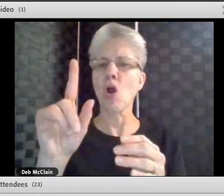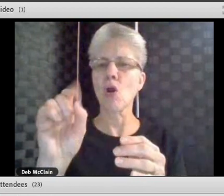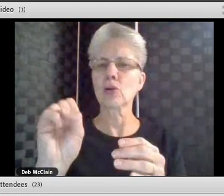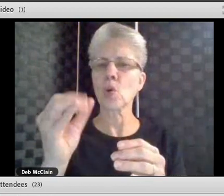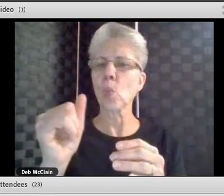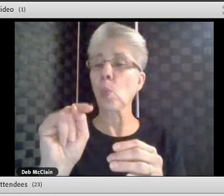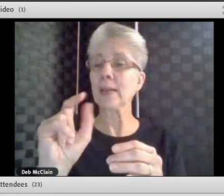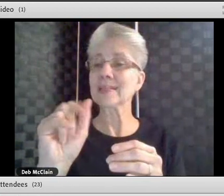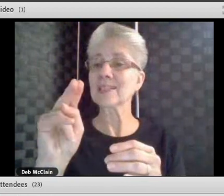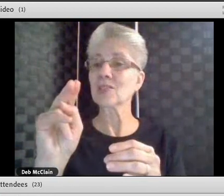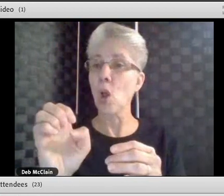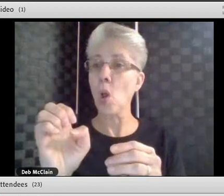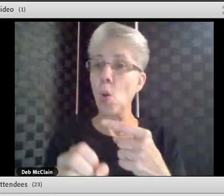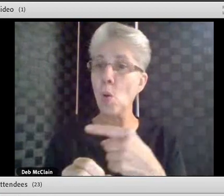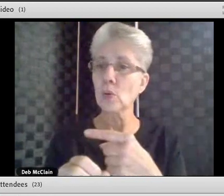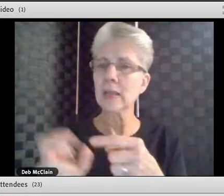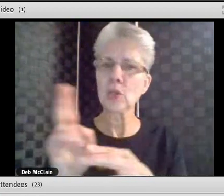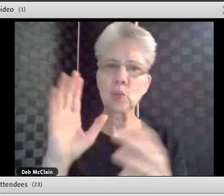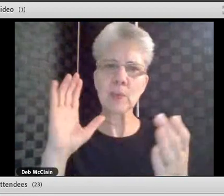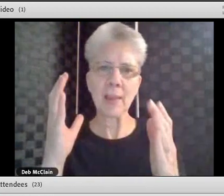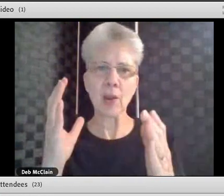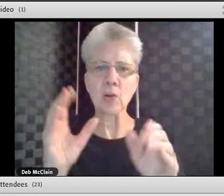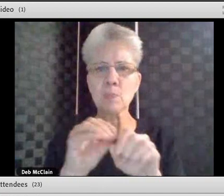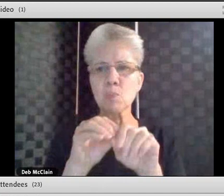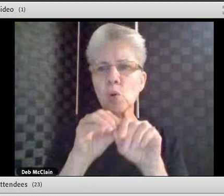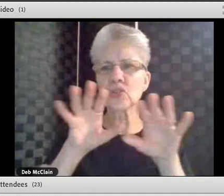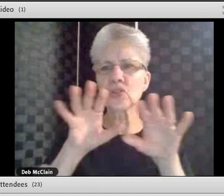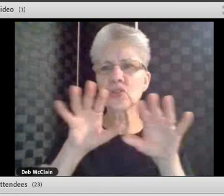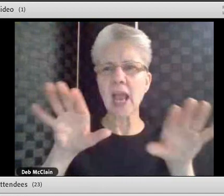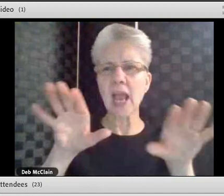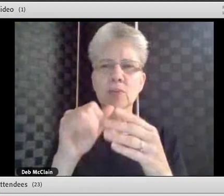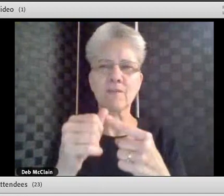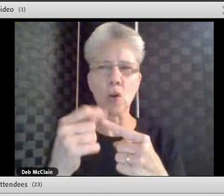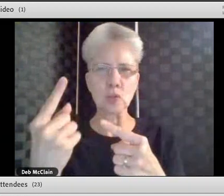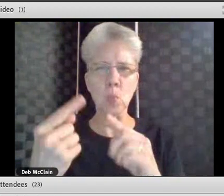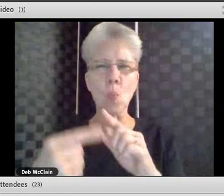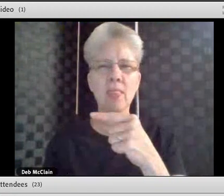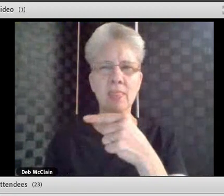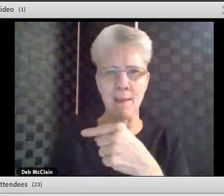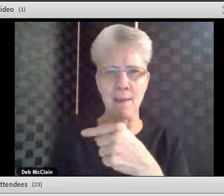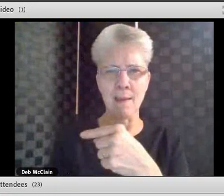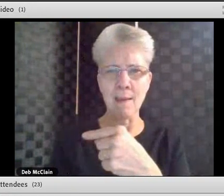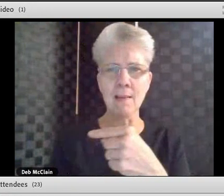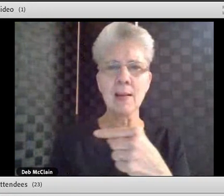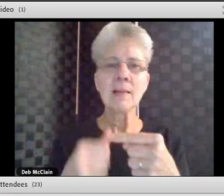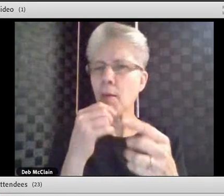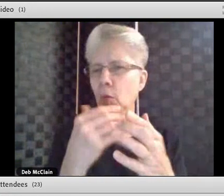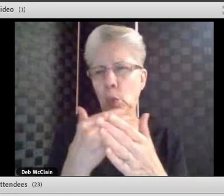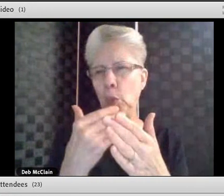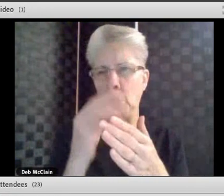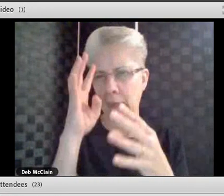and it used mirrors and projected, so that was one of the first ones, so it's not a new invention as I talked about